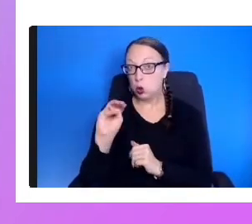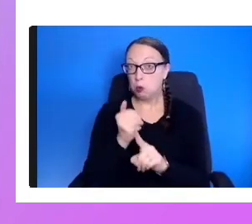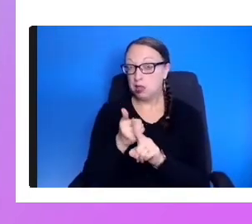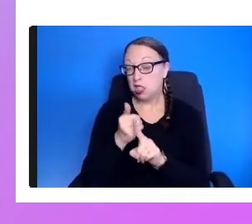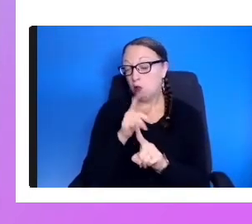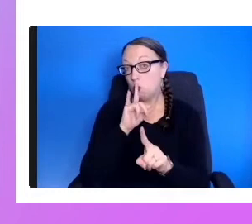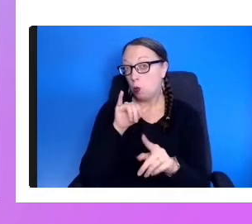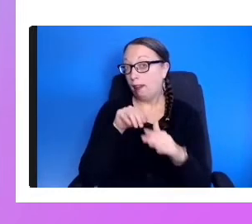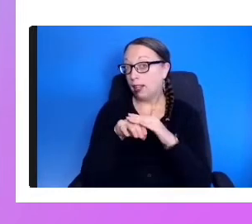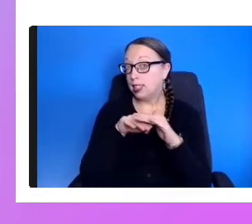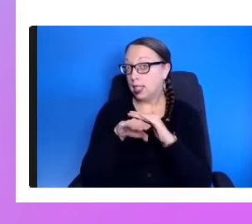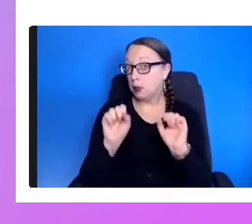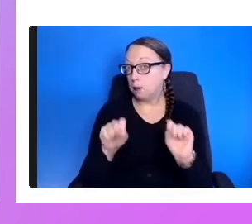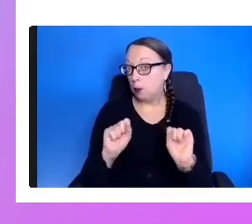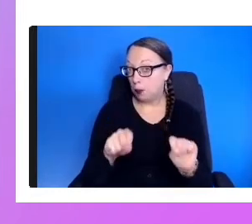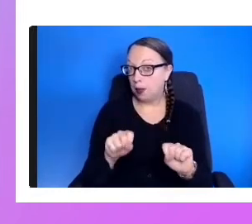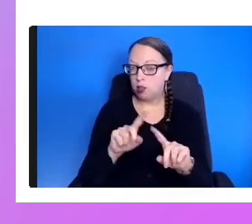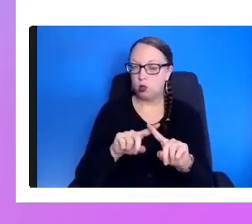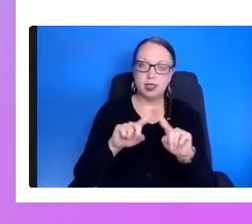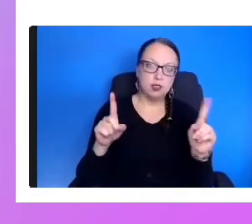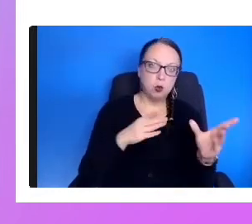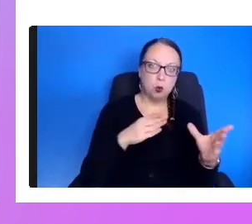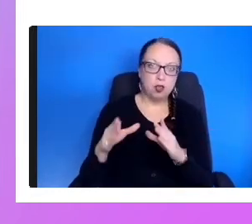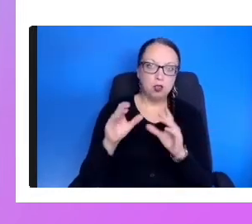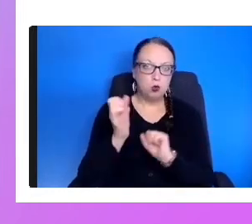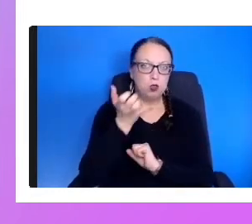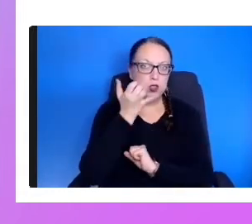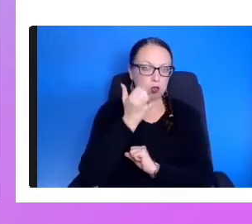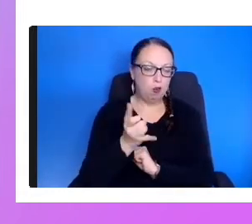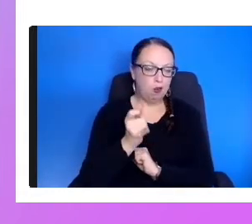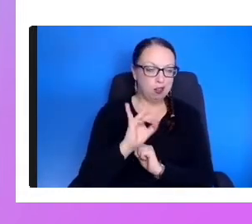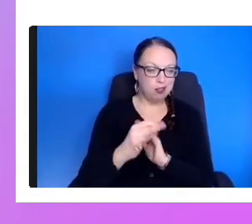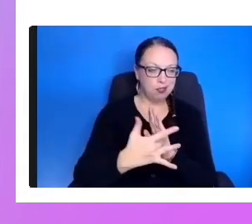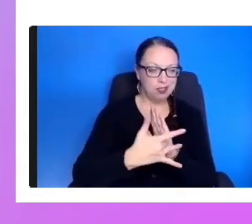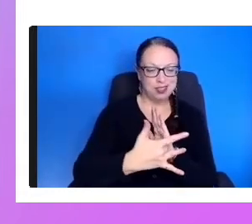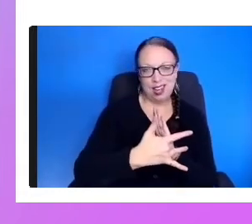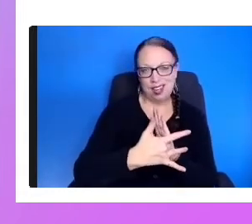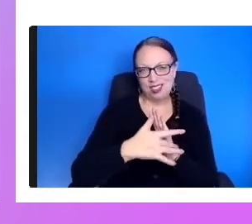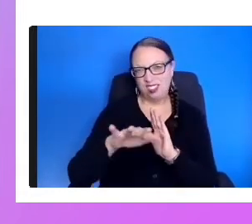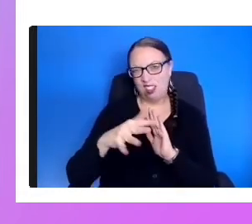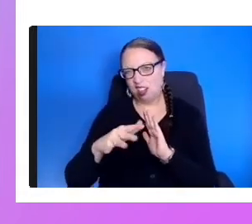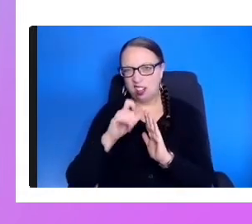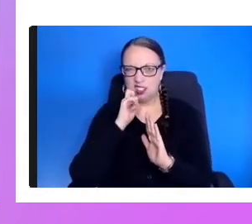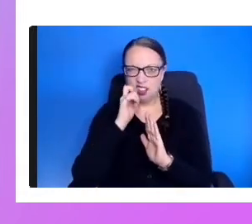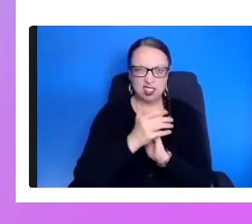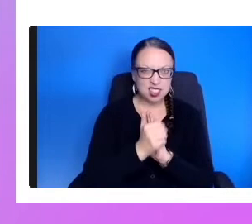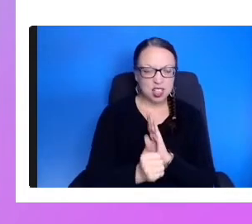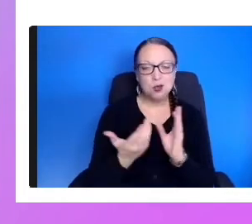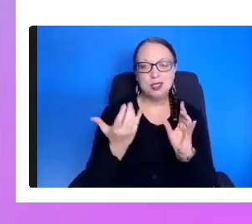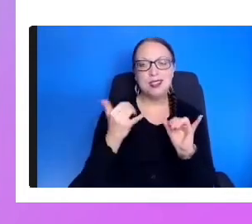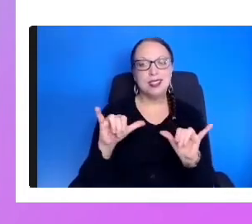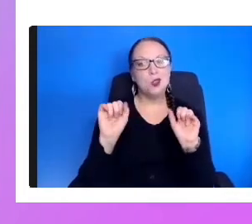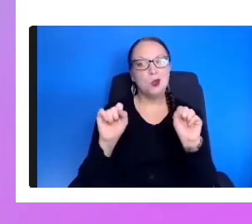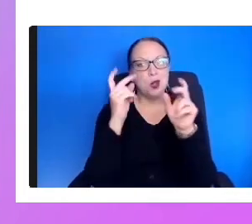and as I said there's different ways you can call in even if you're not tech savvy you can call in by phone and so on. The other just point to make on this is